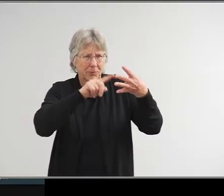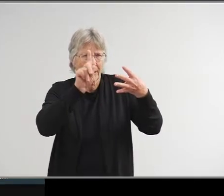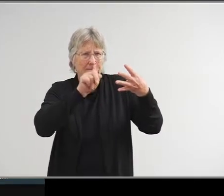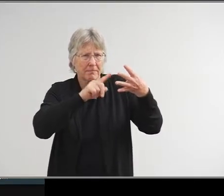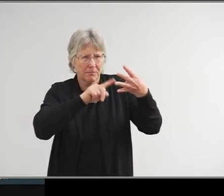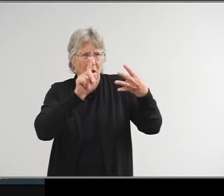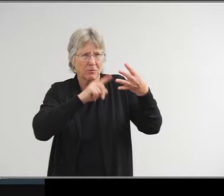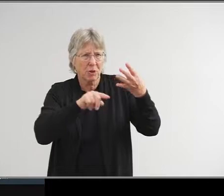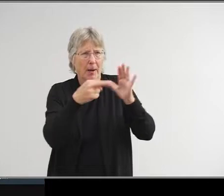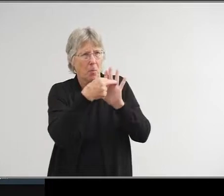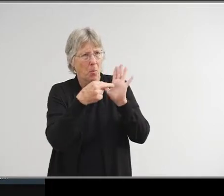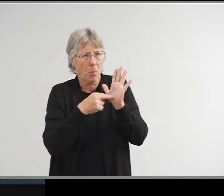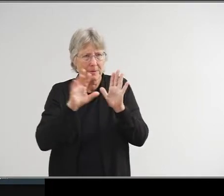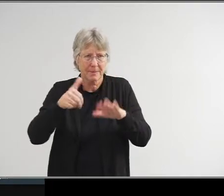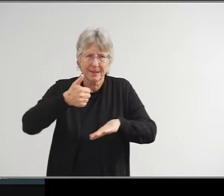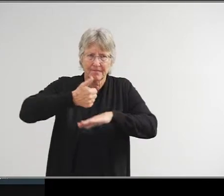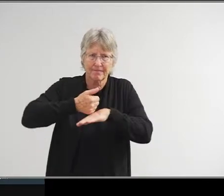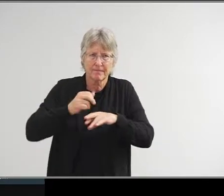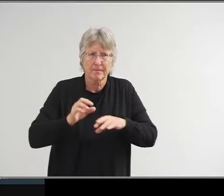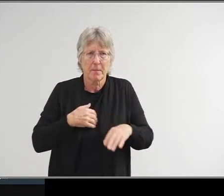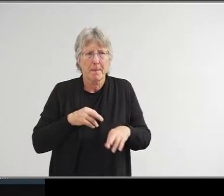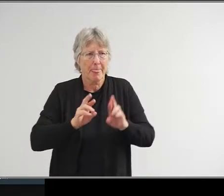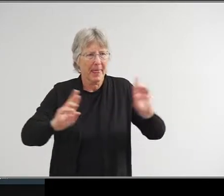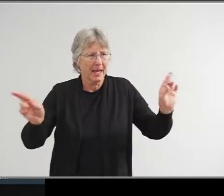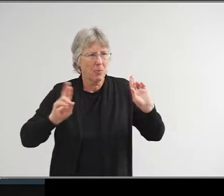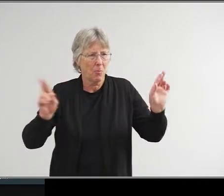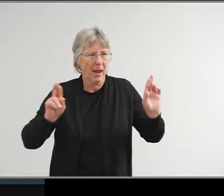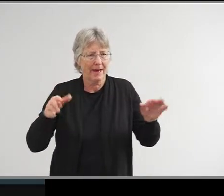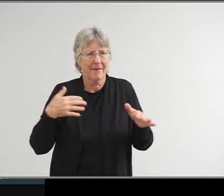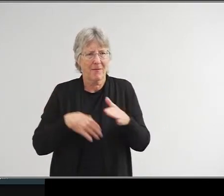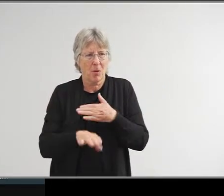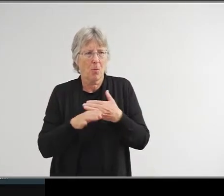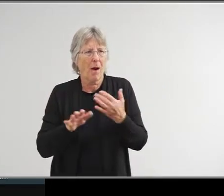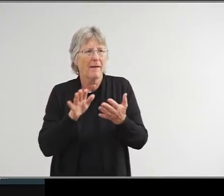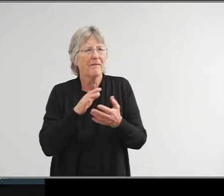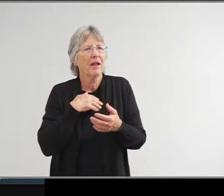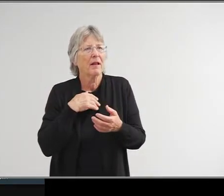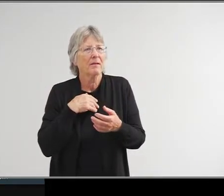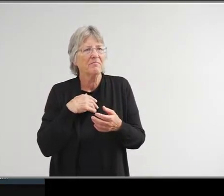in place as they plan for the arrival of students. When that is allowable